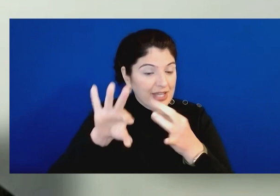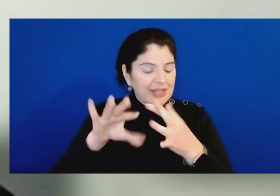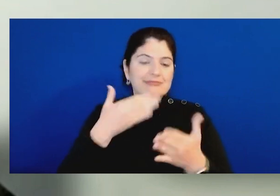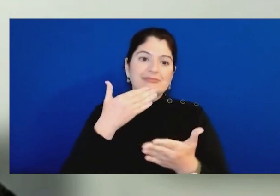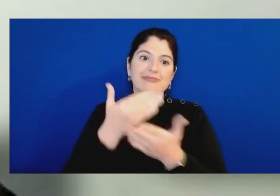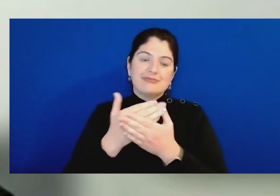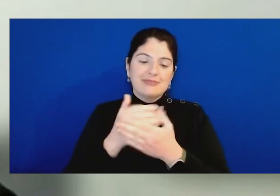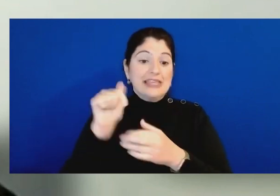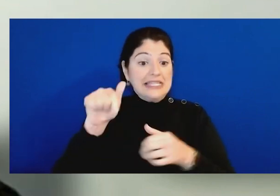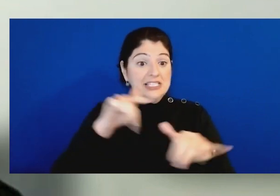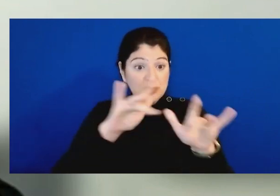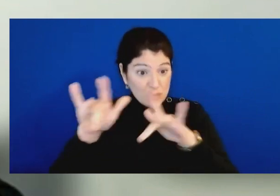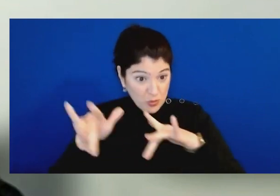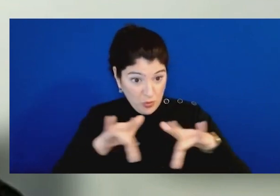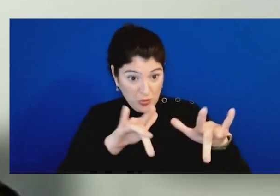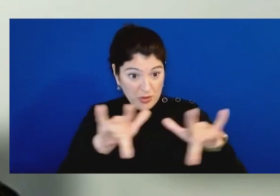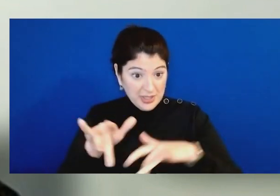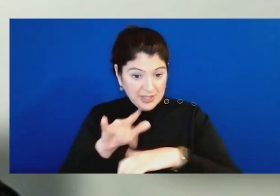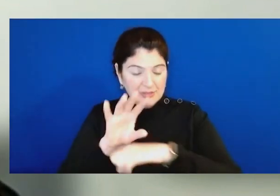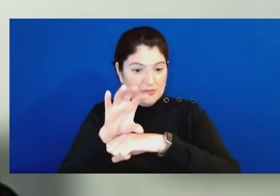you can find more information about our office,